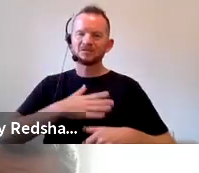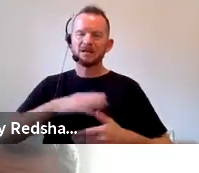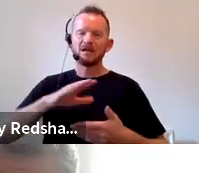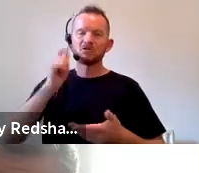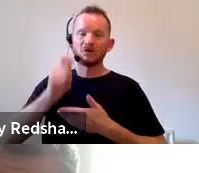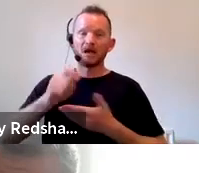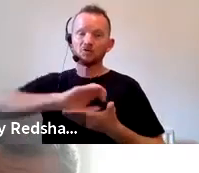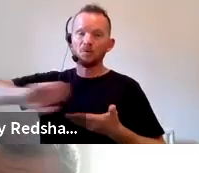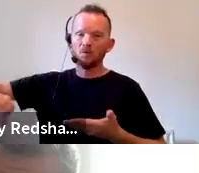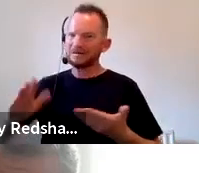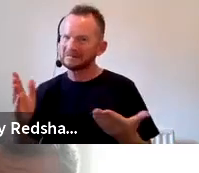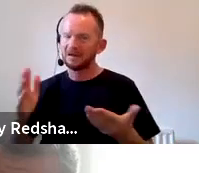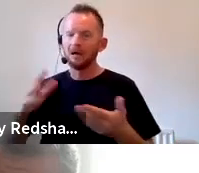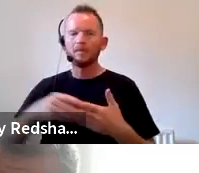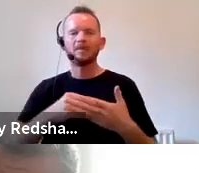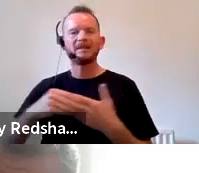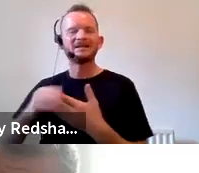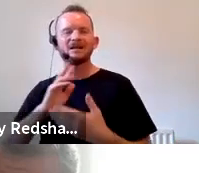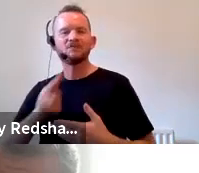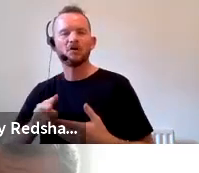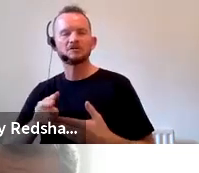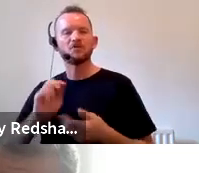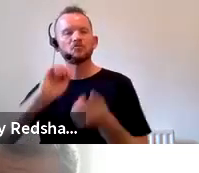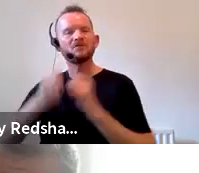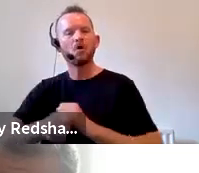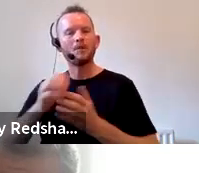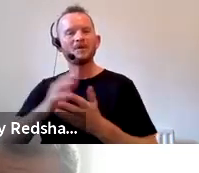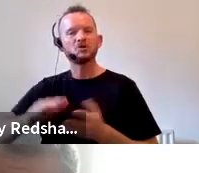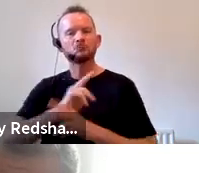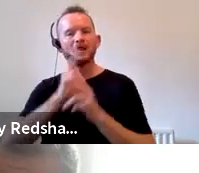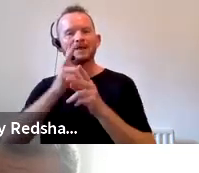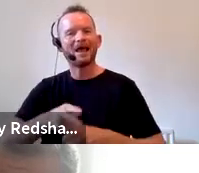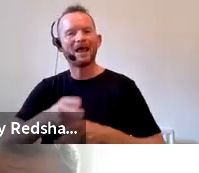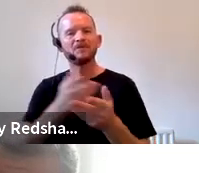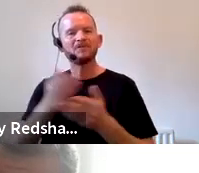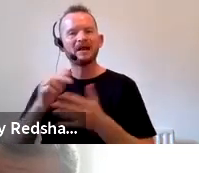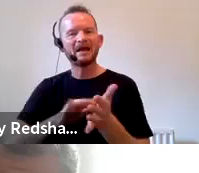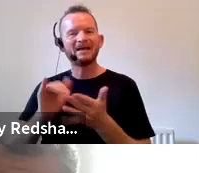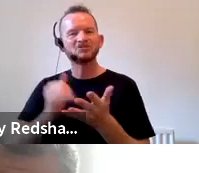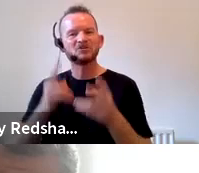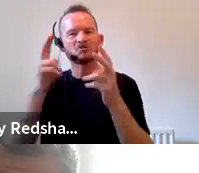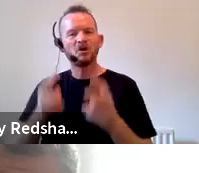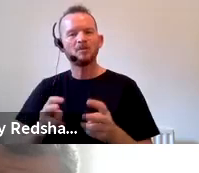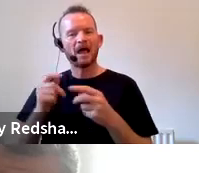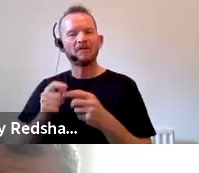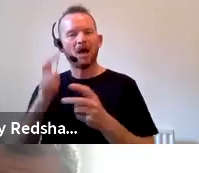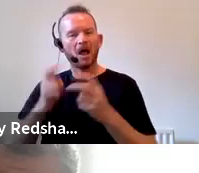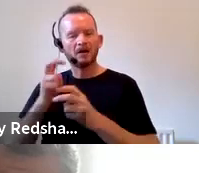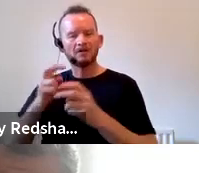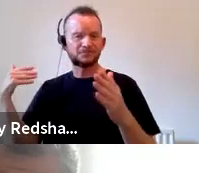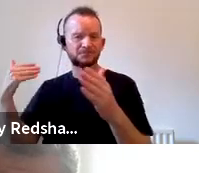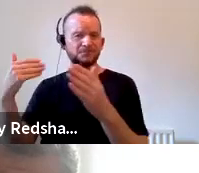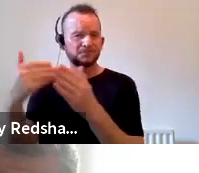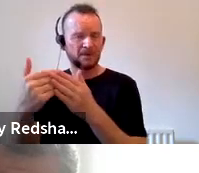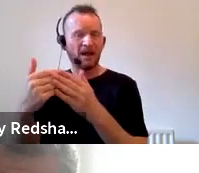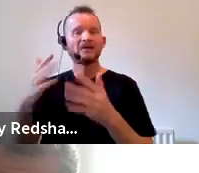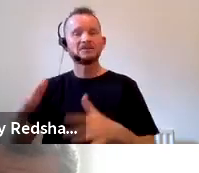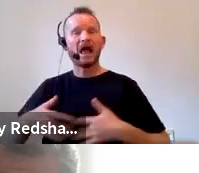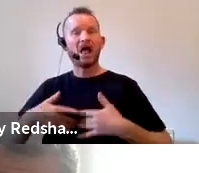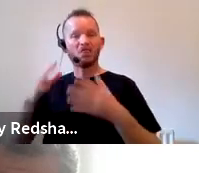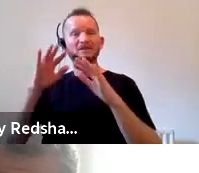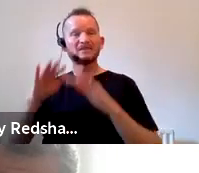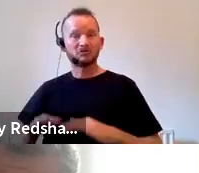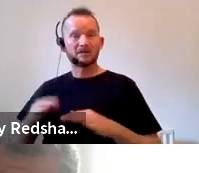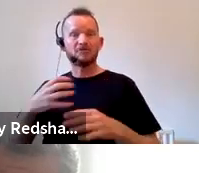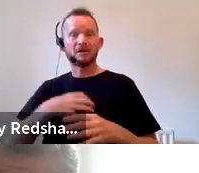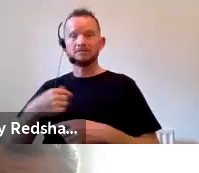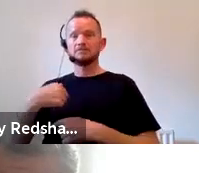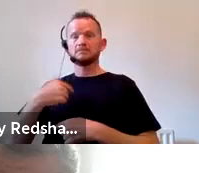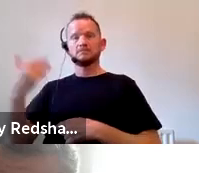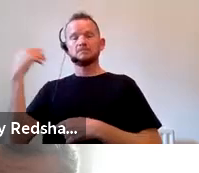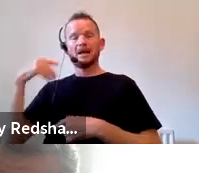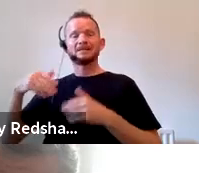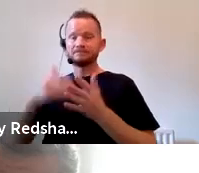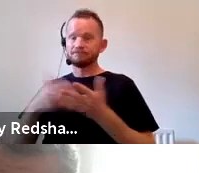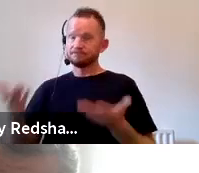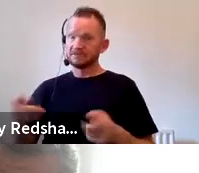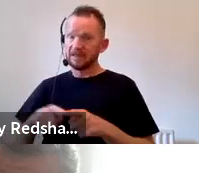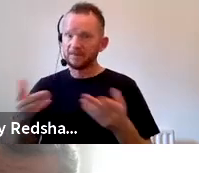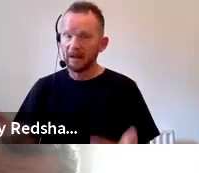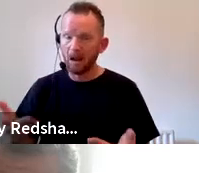leading voice for the reform of social care and social care provided on NHS terms is something I've longed argued for and did so as health secretary and still do now, I've shown that I will be a strong voice for disabled people.